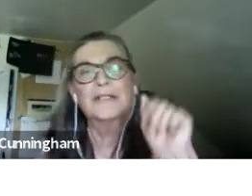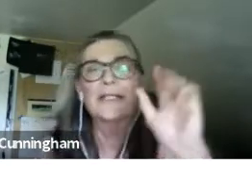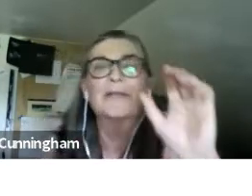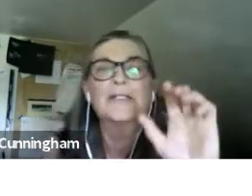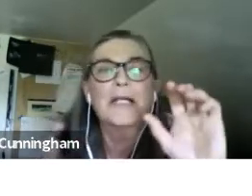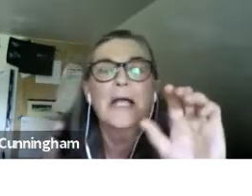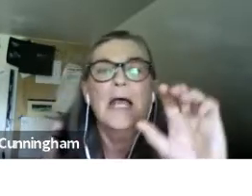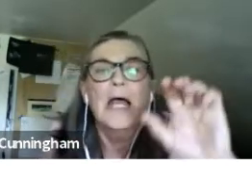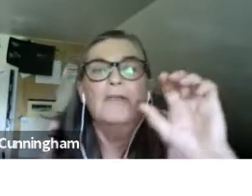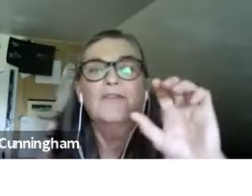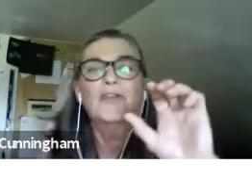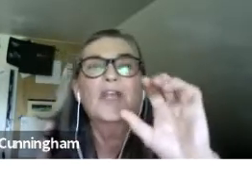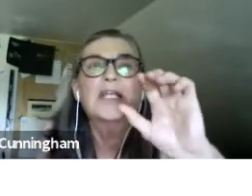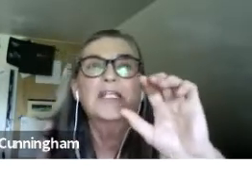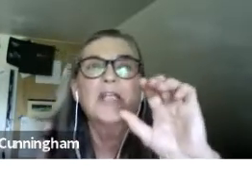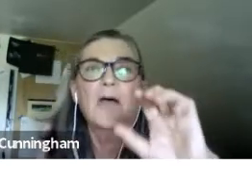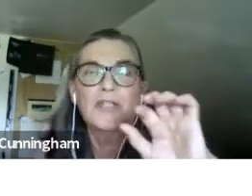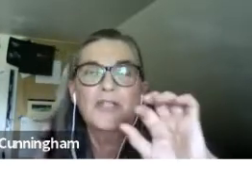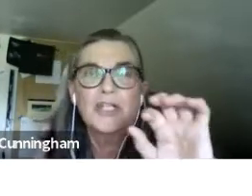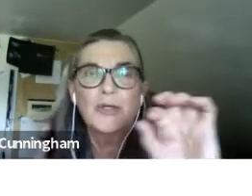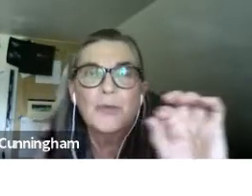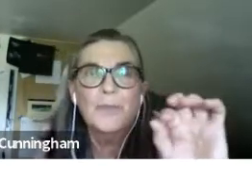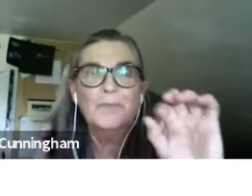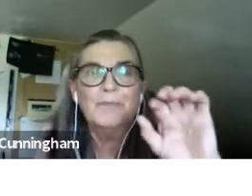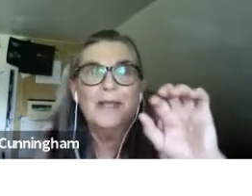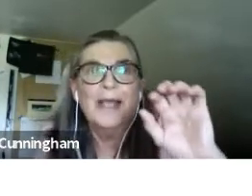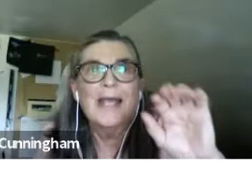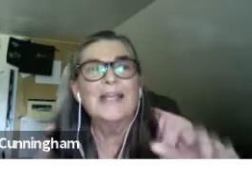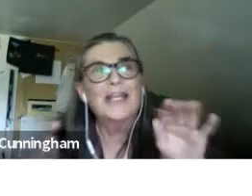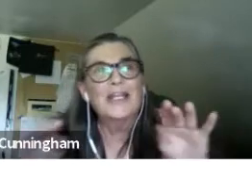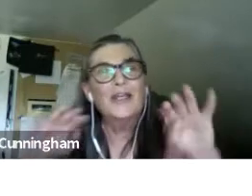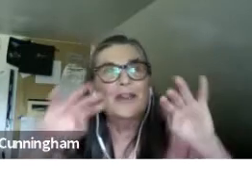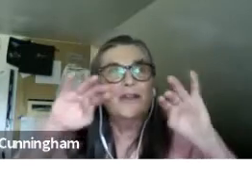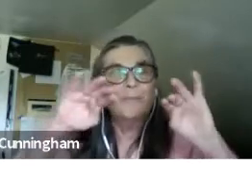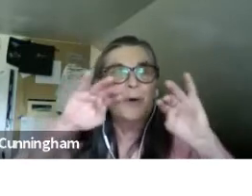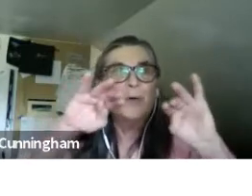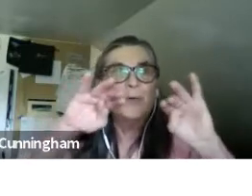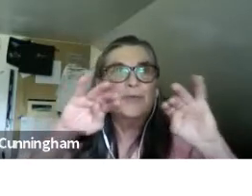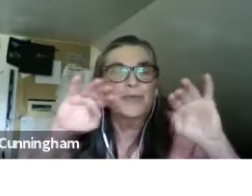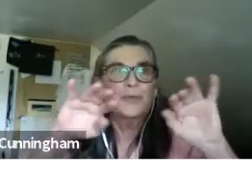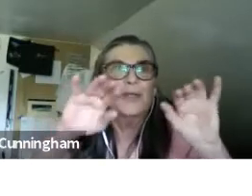noise. Feels like soft tissue. And then the bones really